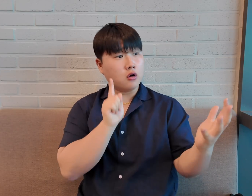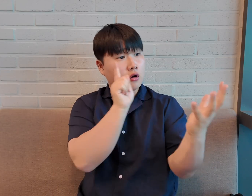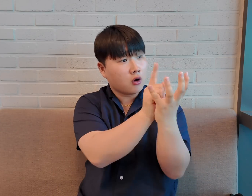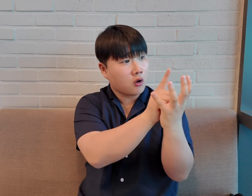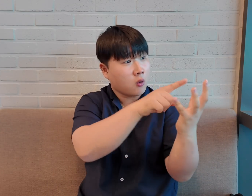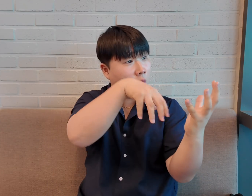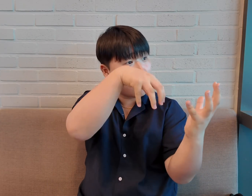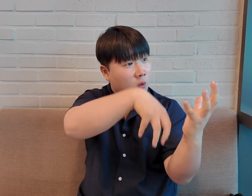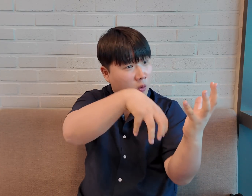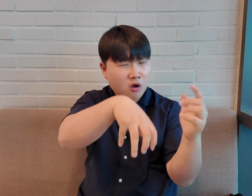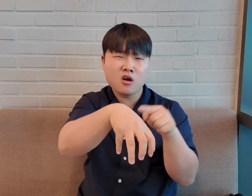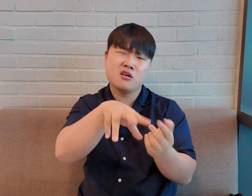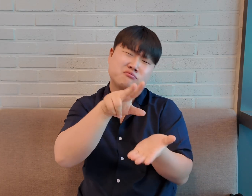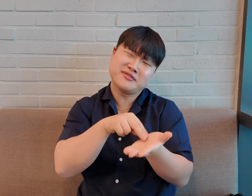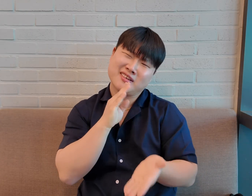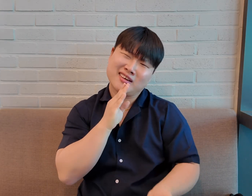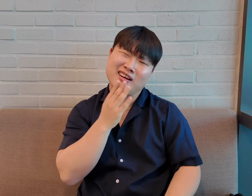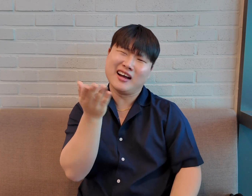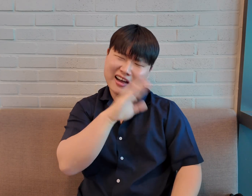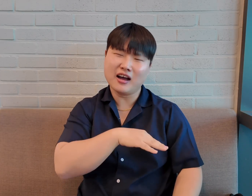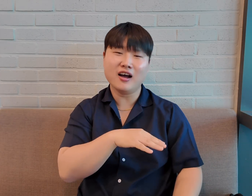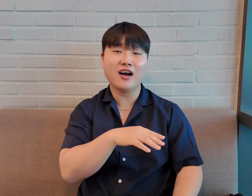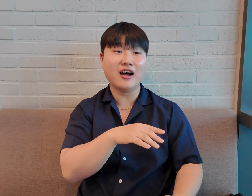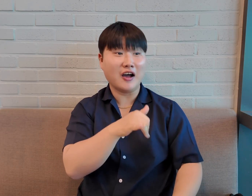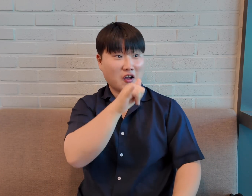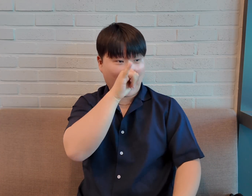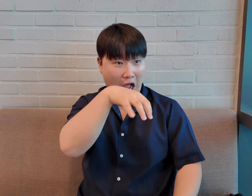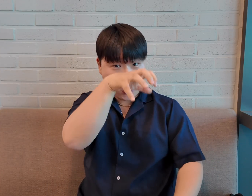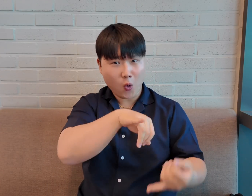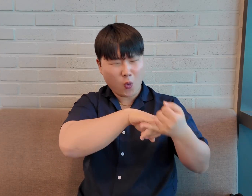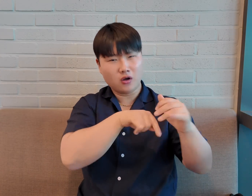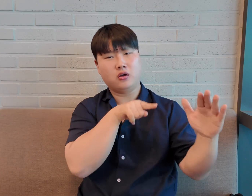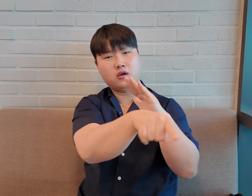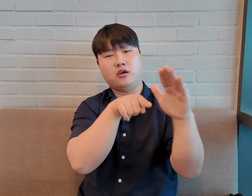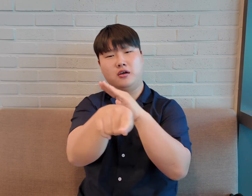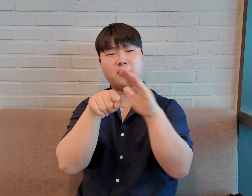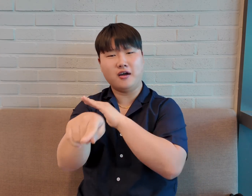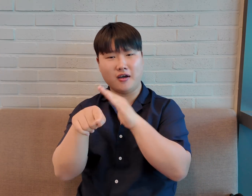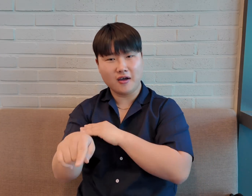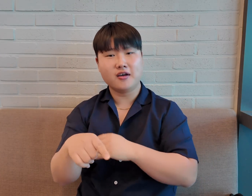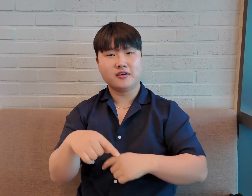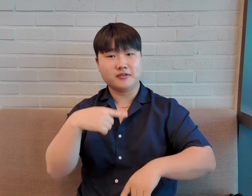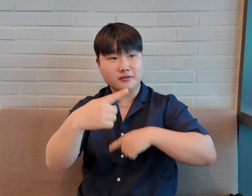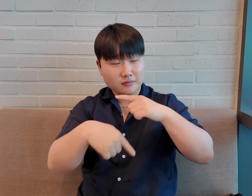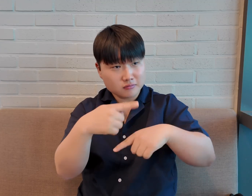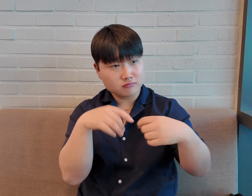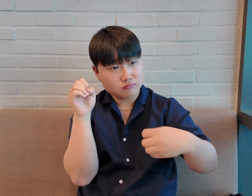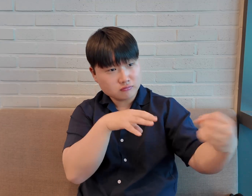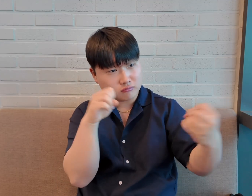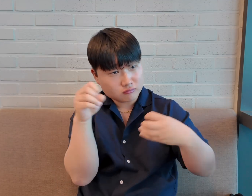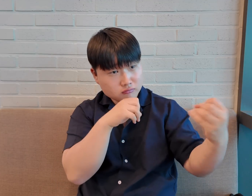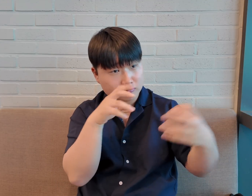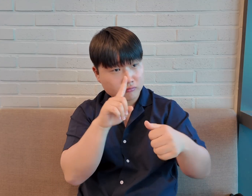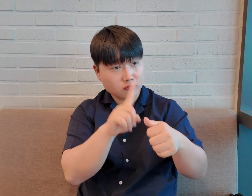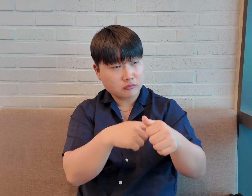The question is, 'Where do I meet deaf people?' Still, if there is an event or meeting, be sure to go. When you talk in sign language,